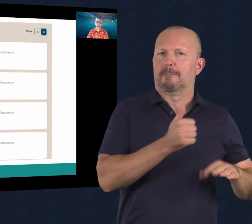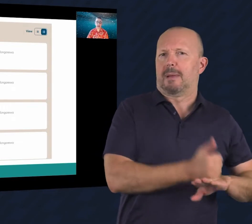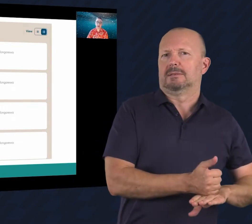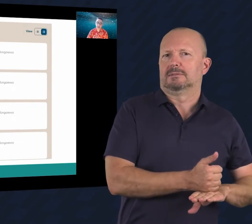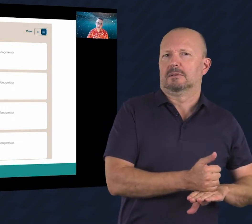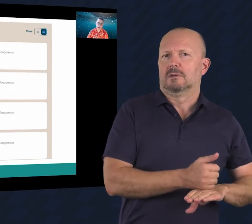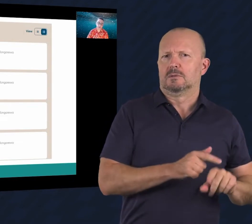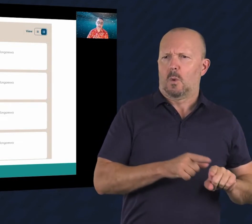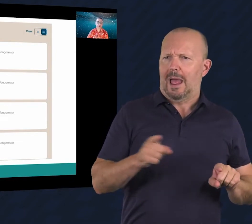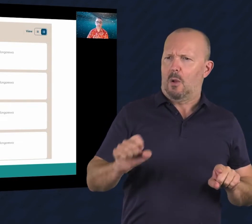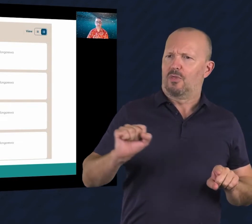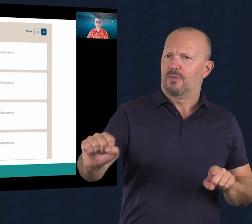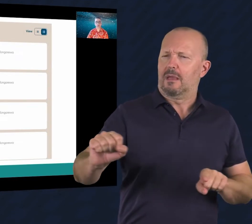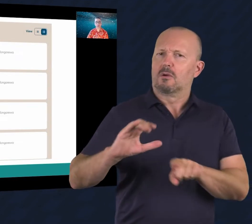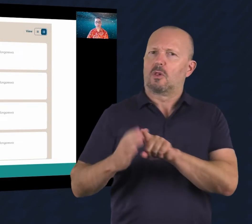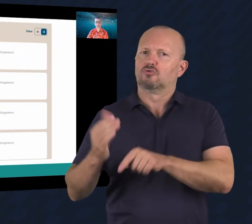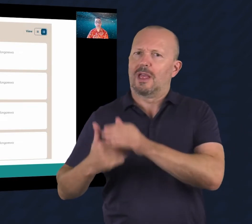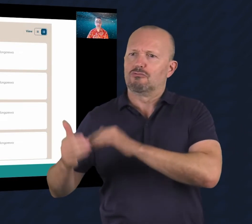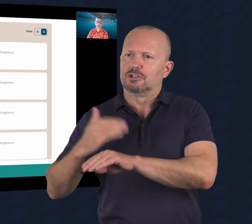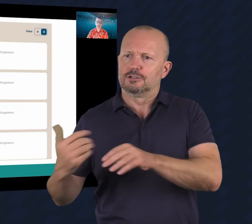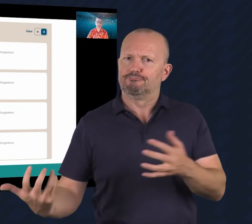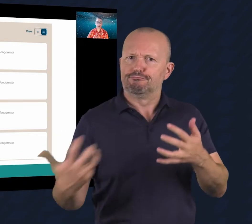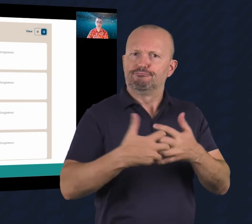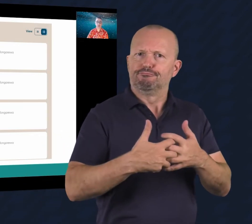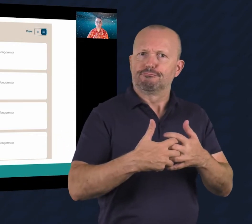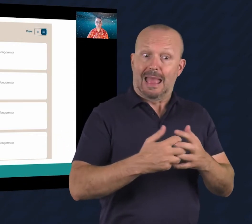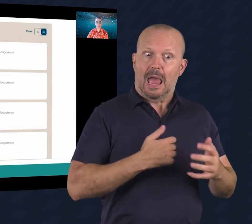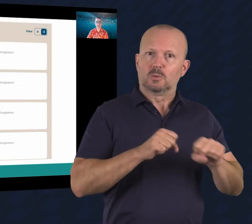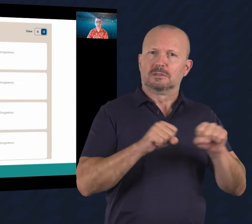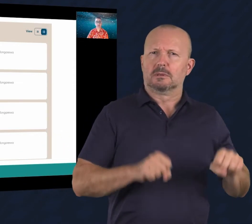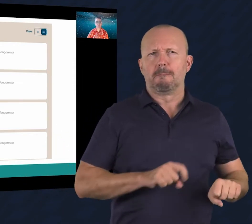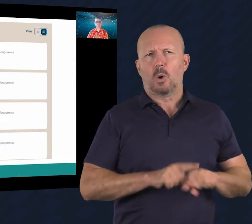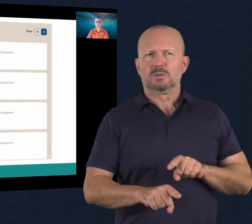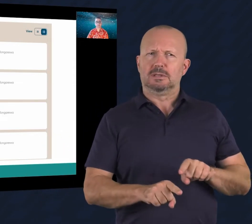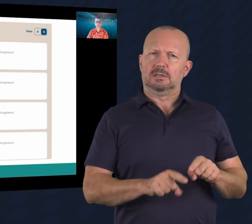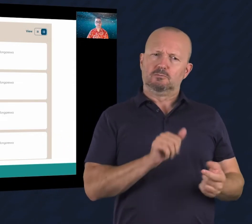And how do they accommodate Pacific cultural heritage, as they are mostly designed for words and images?